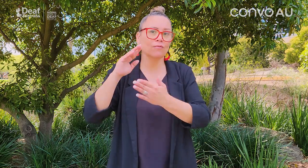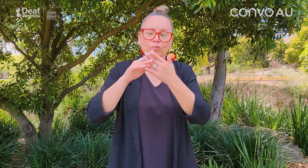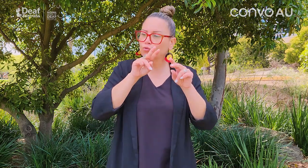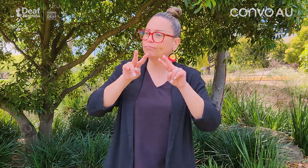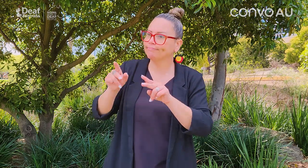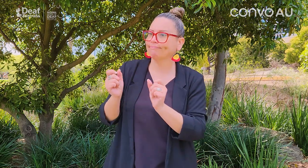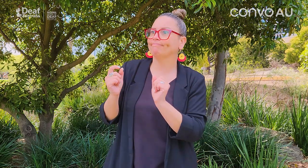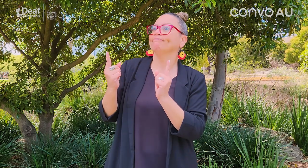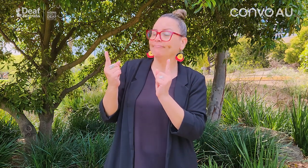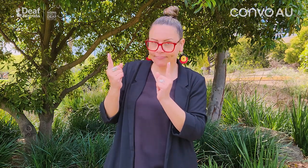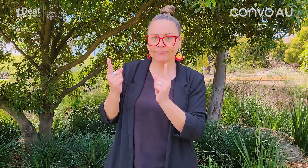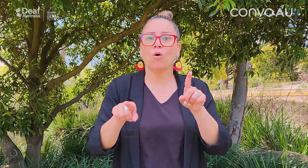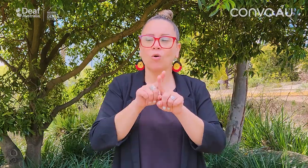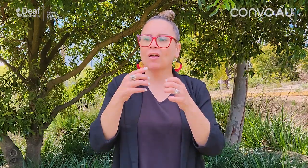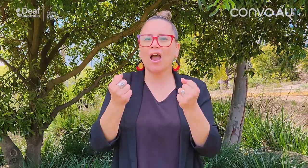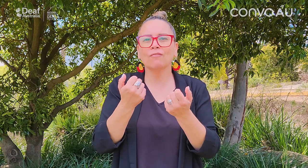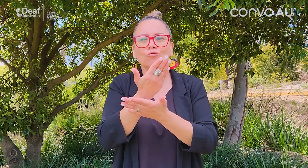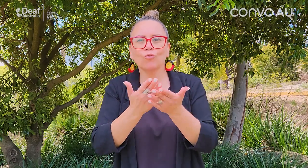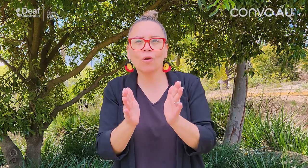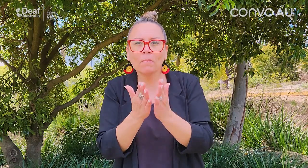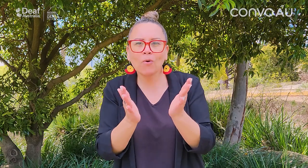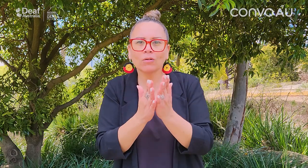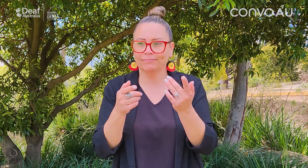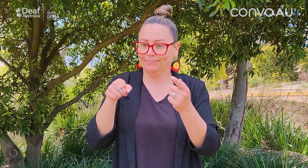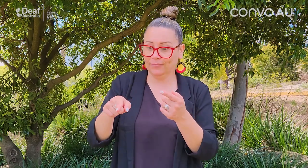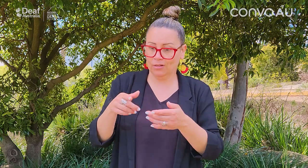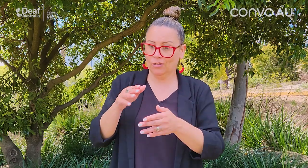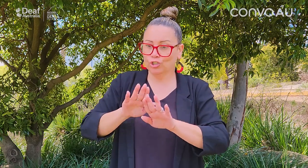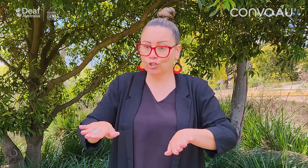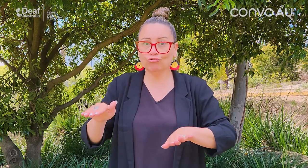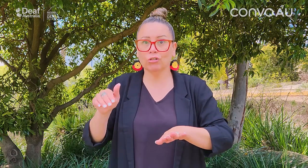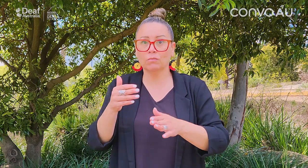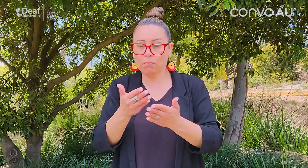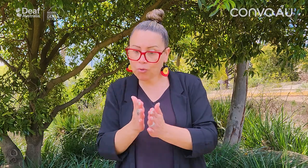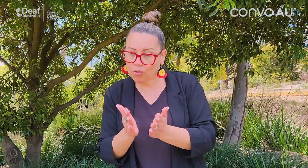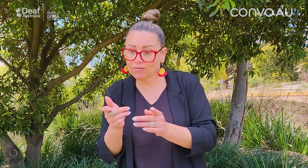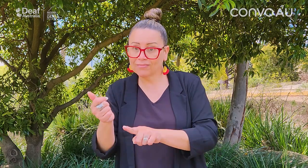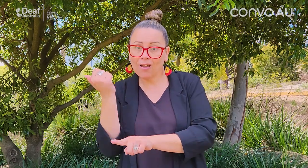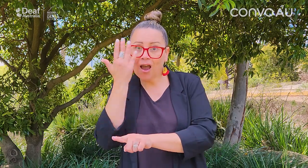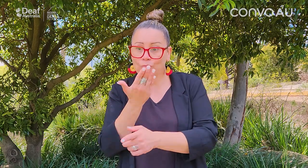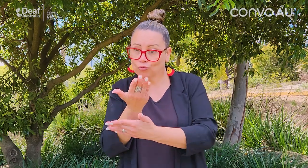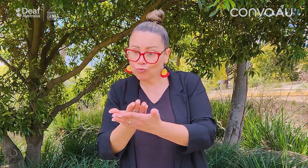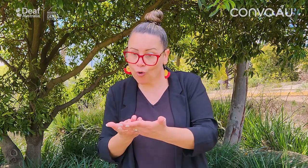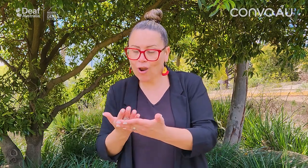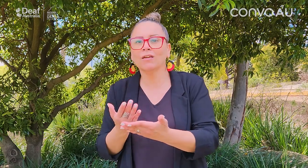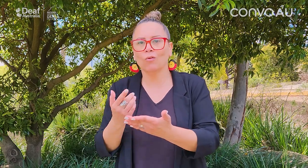ensuring their understanding. Similarly for story books: if there’s aboriginal stories for children,